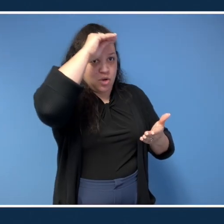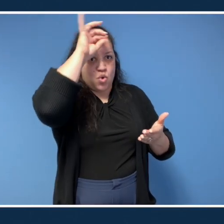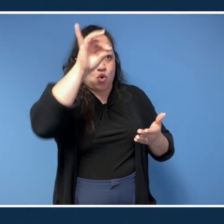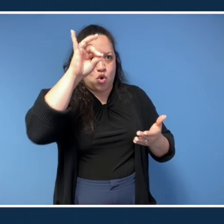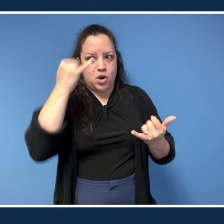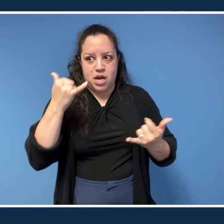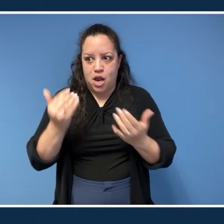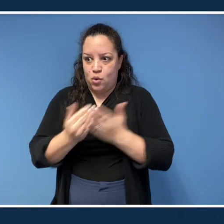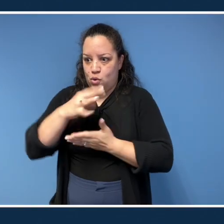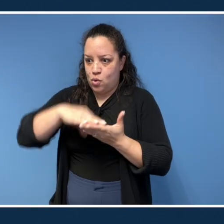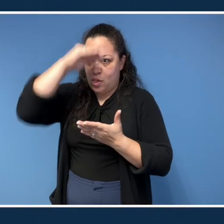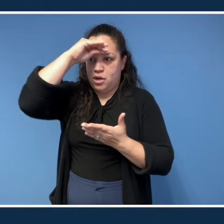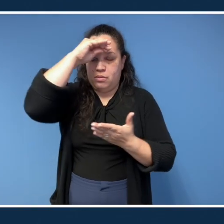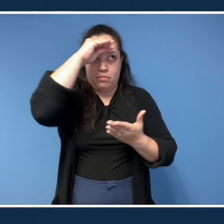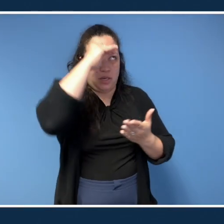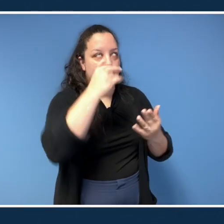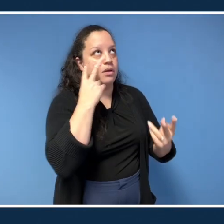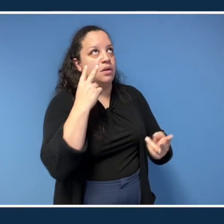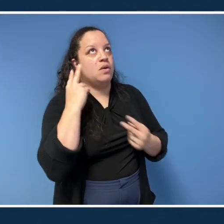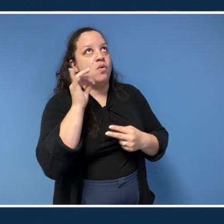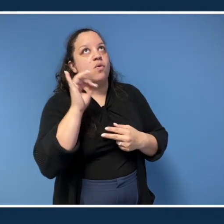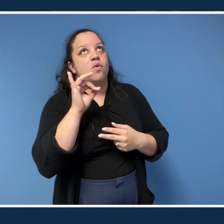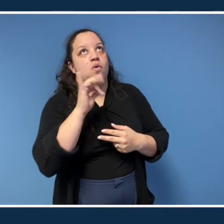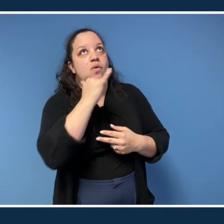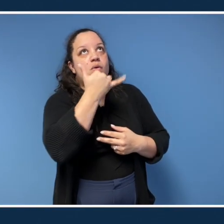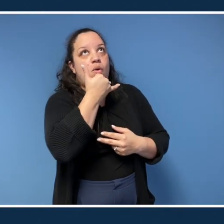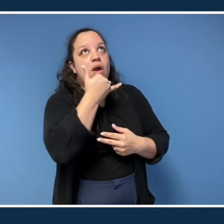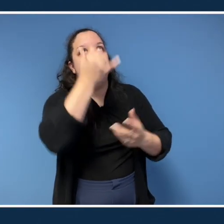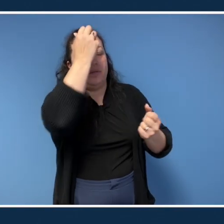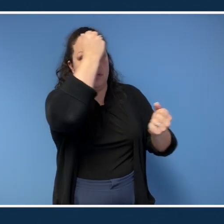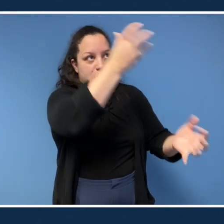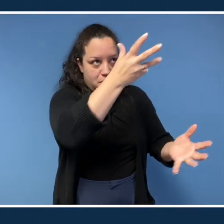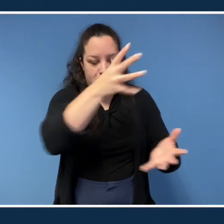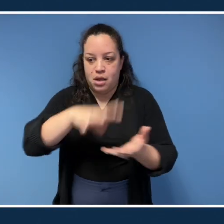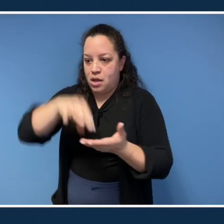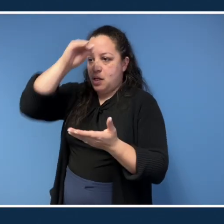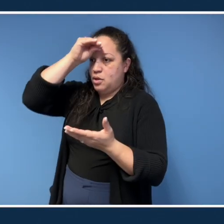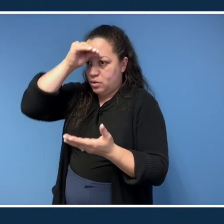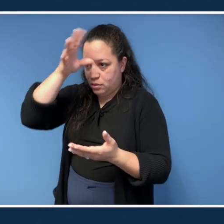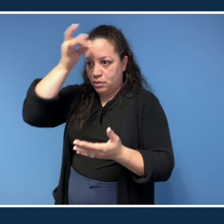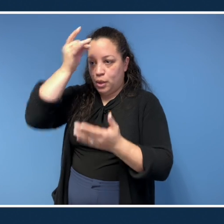So it's not necessarily a straight line, right? And I think one of the things that happens in terms of allyship is that